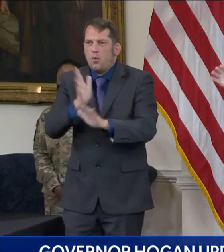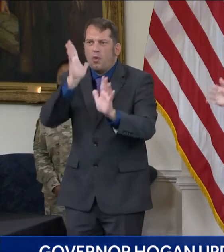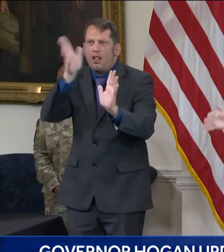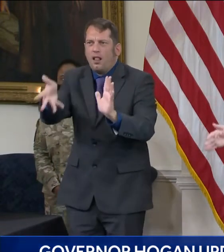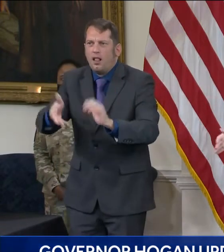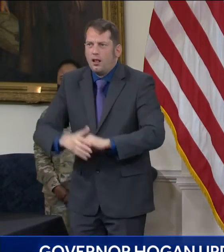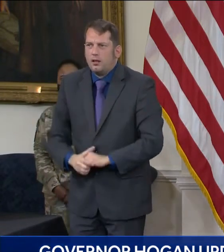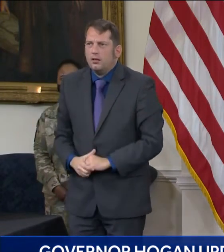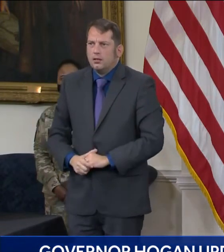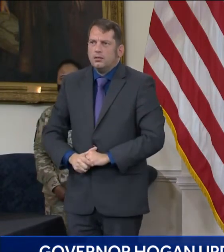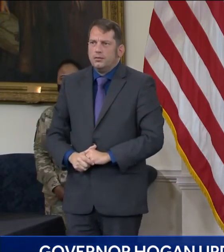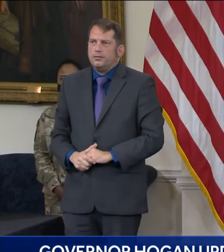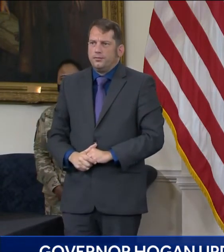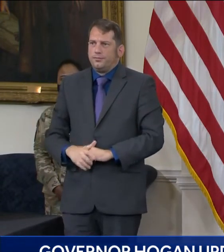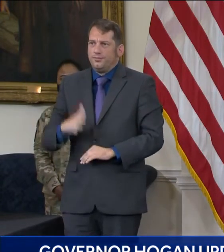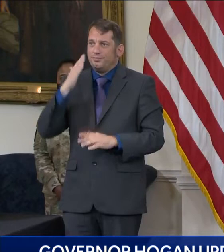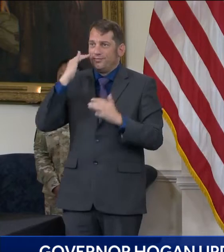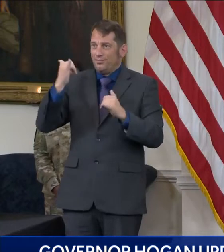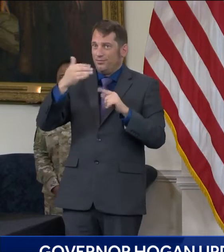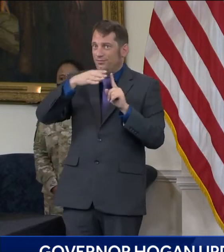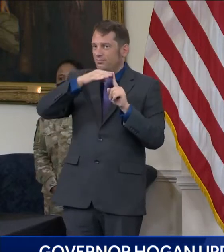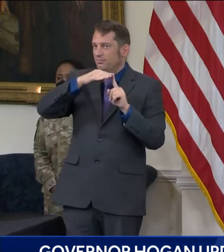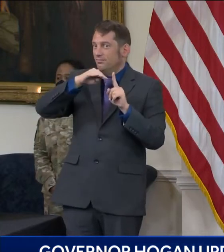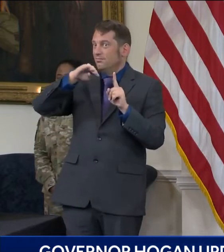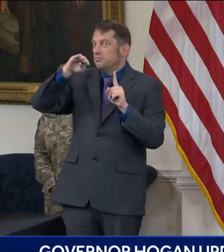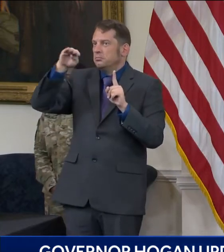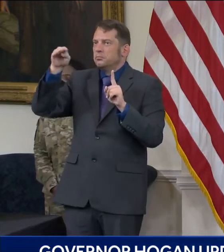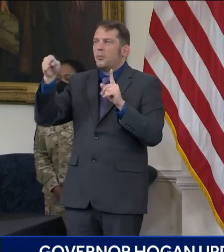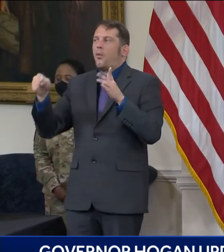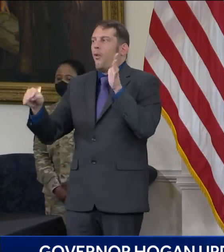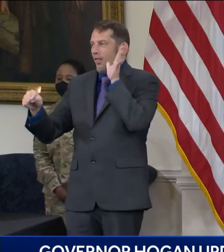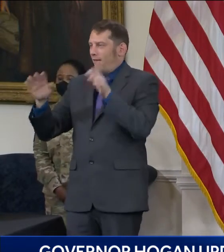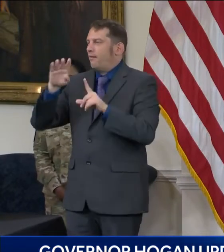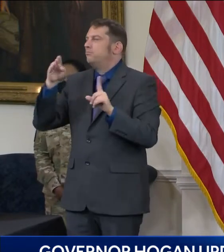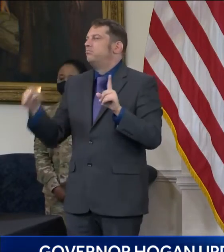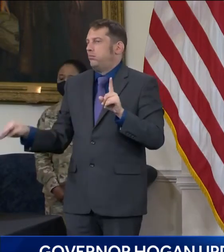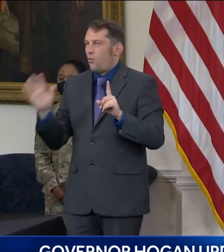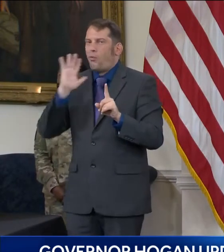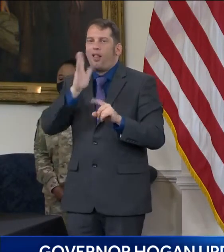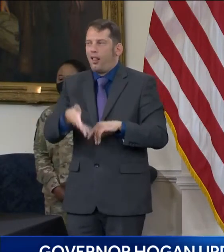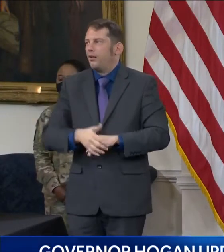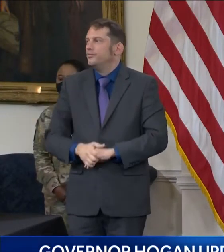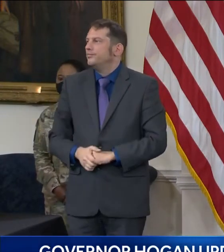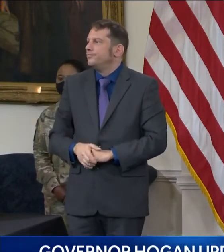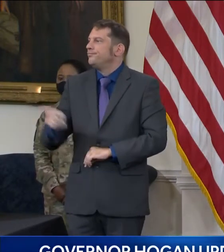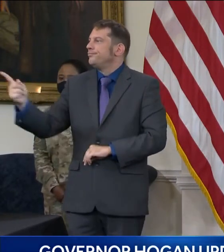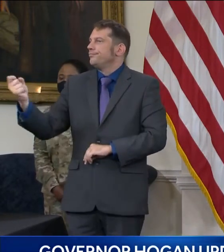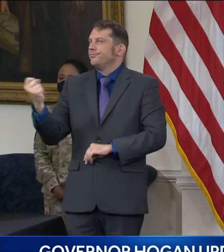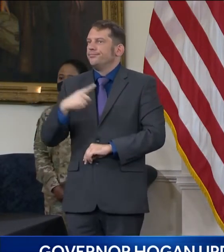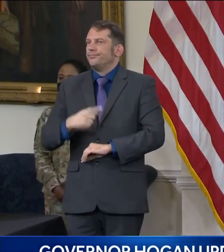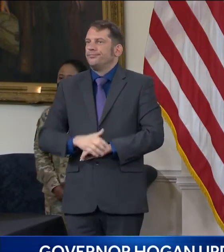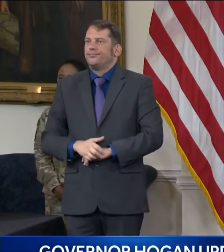WE ARE AT THAT POINT NOW WE ARE GETTING TO THE HUMP AND WE WILL